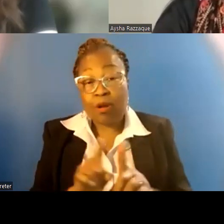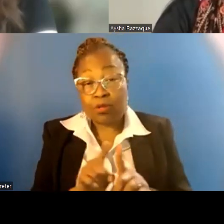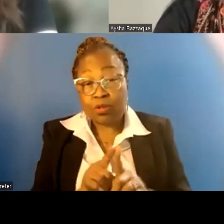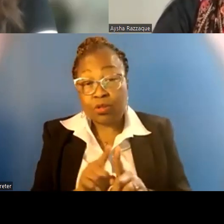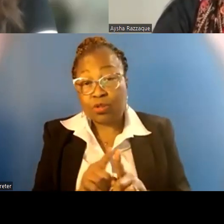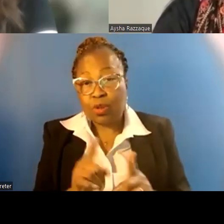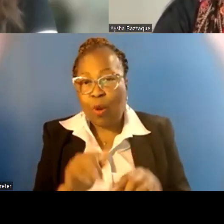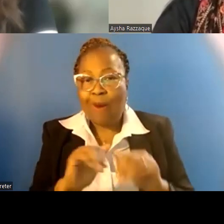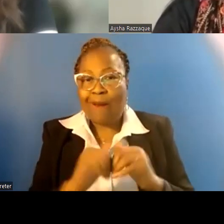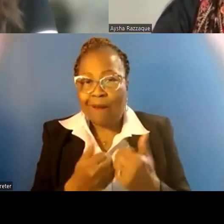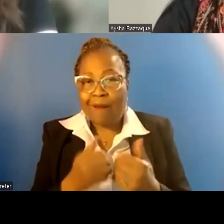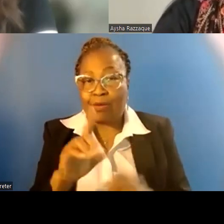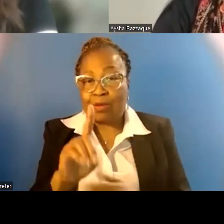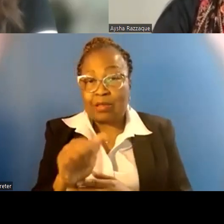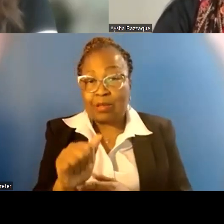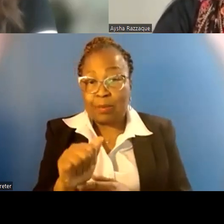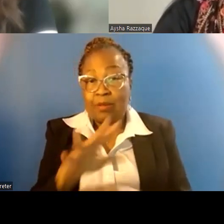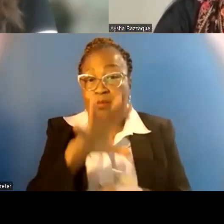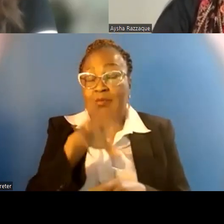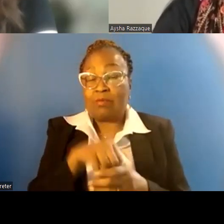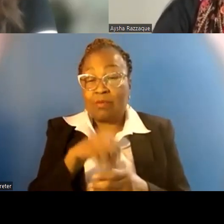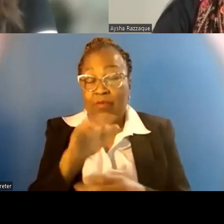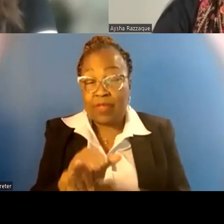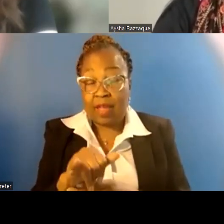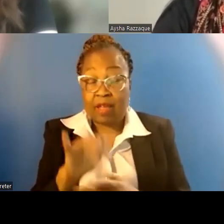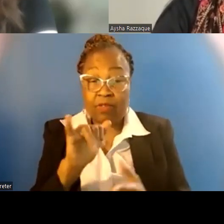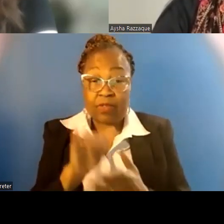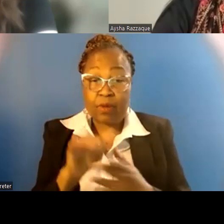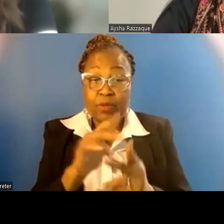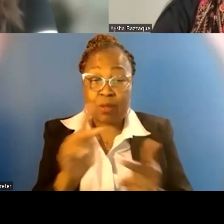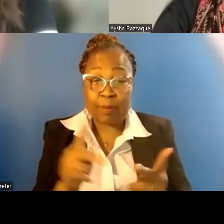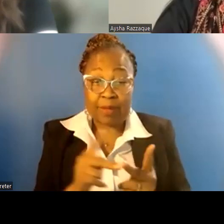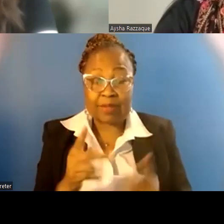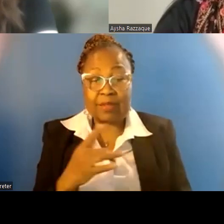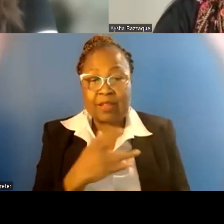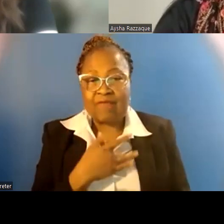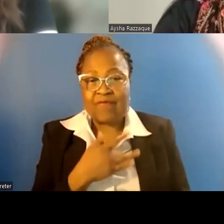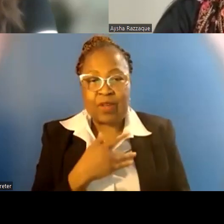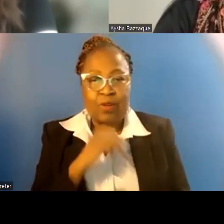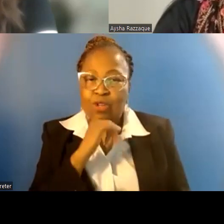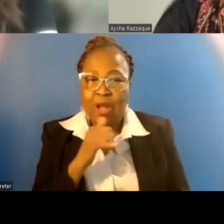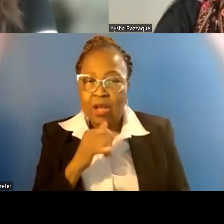And those are spaces that they can feel that they're not going to be judged